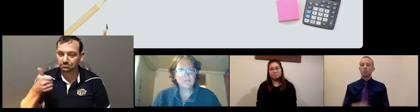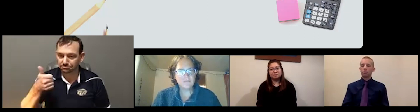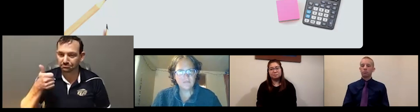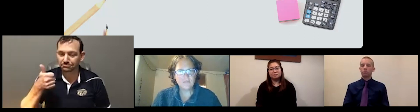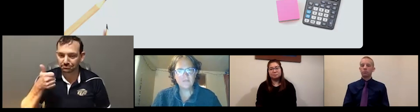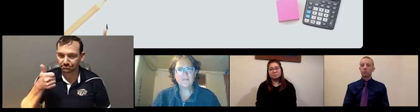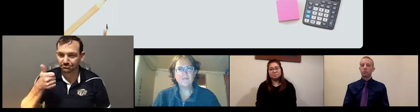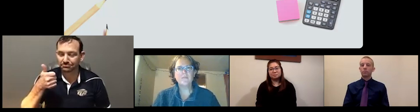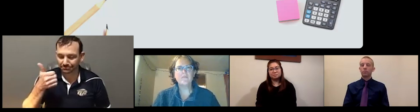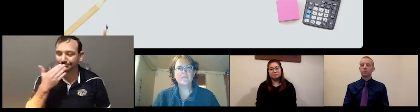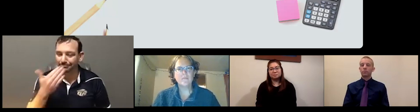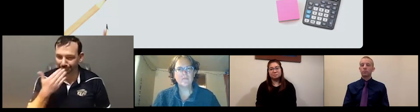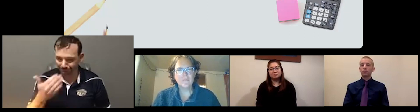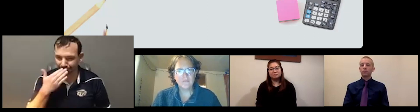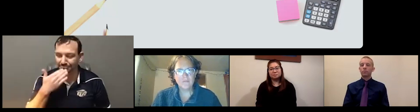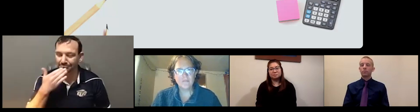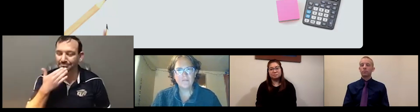Thank you.